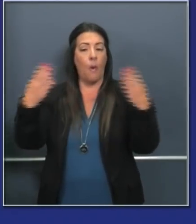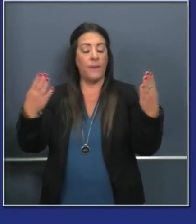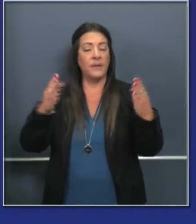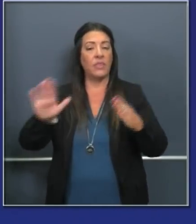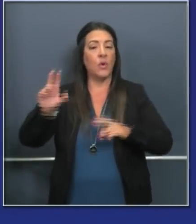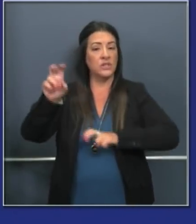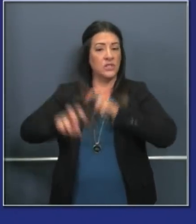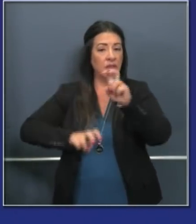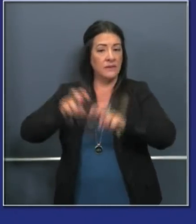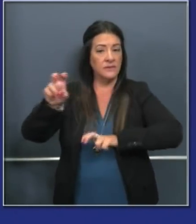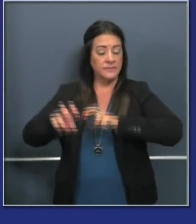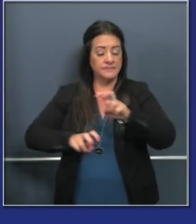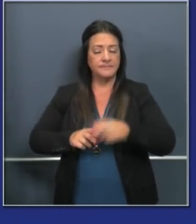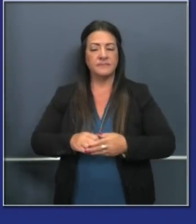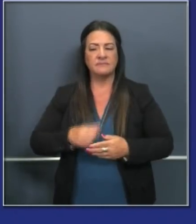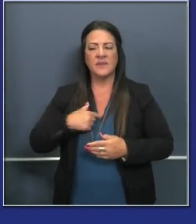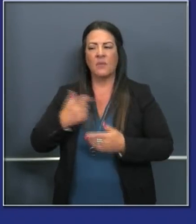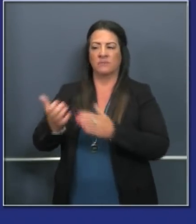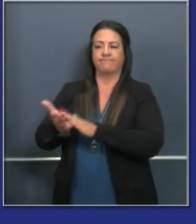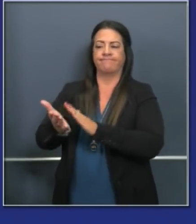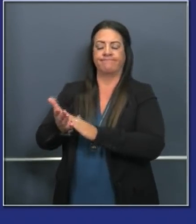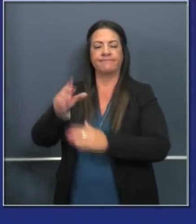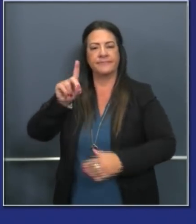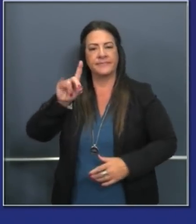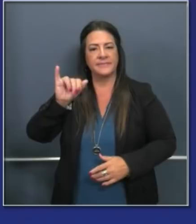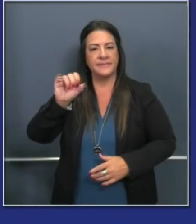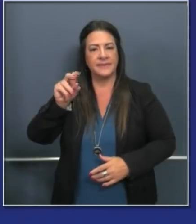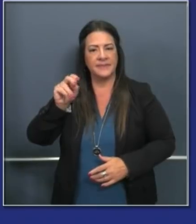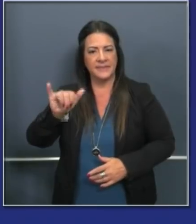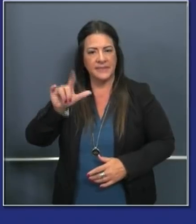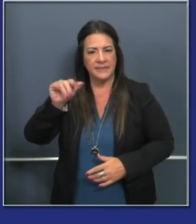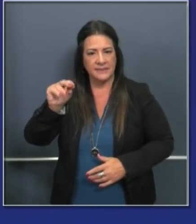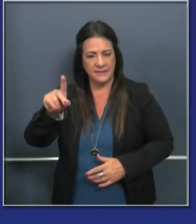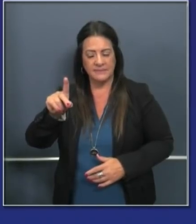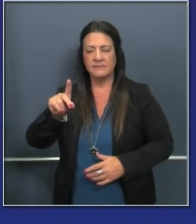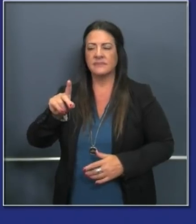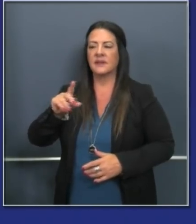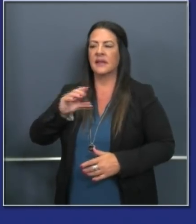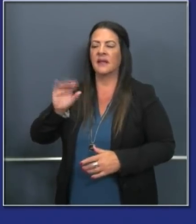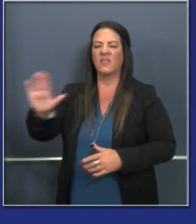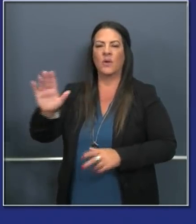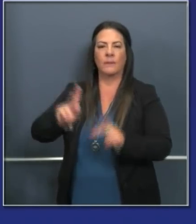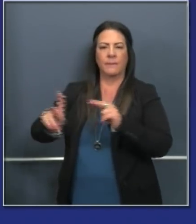DISNEY. HAS NOT. NOW SIDE TO MOVE NEXT MONTH, OPENING UP THEIR THEME PARK I WANT TO